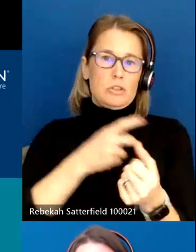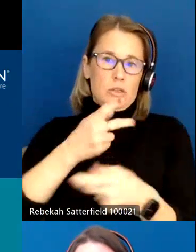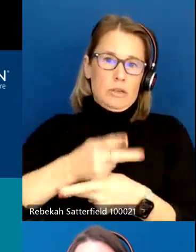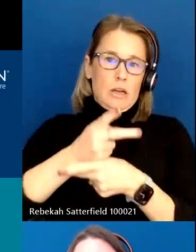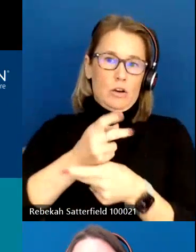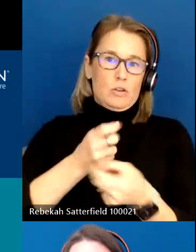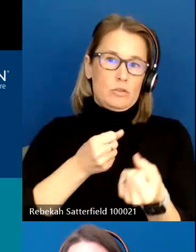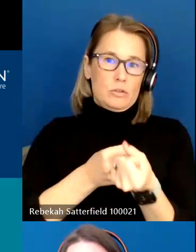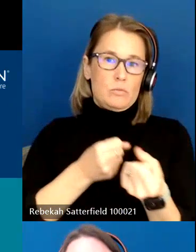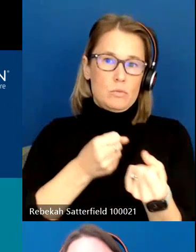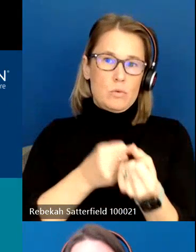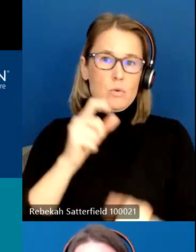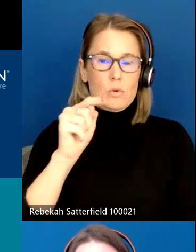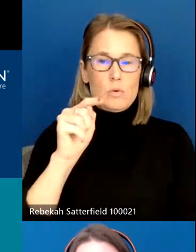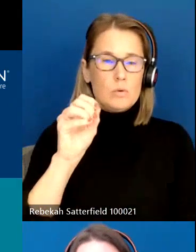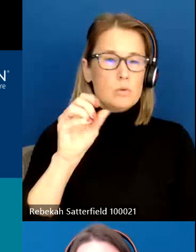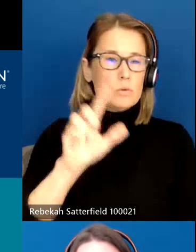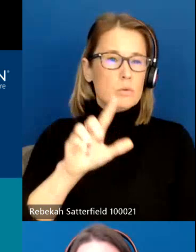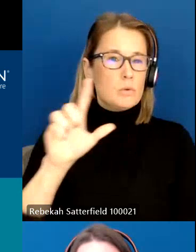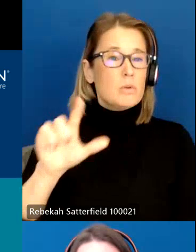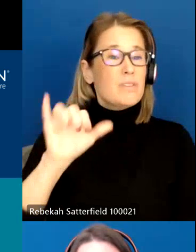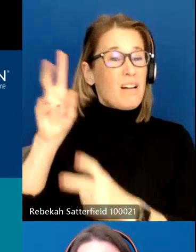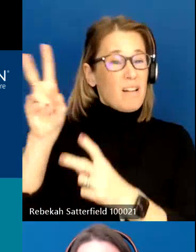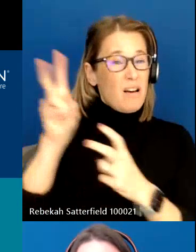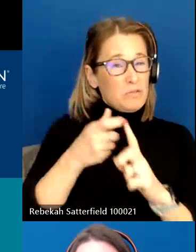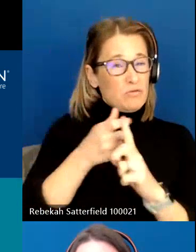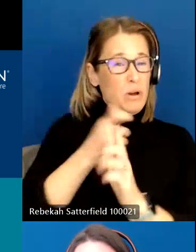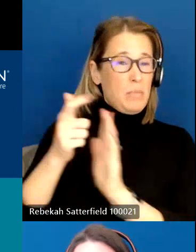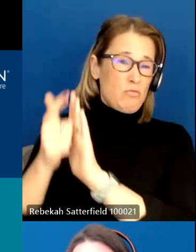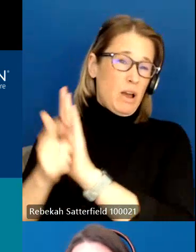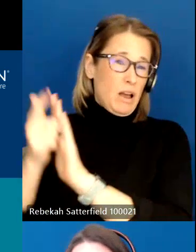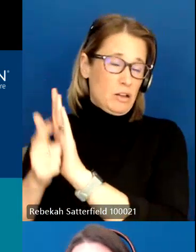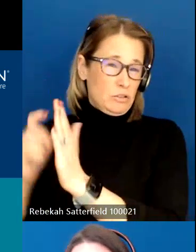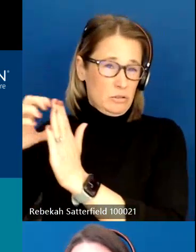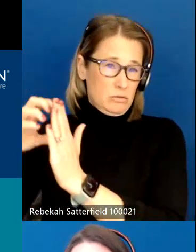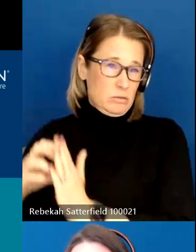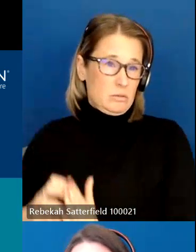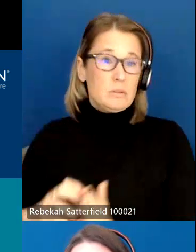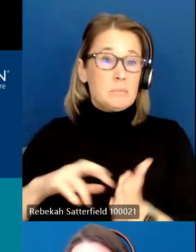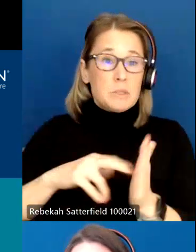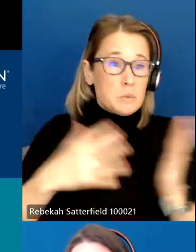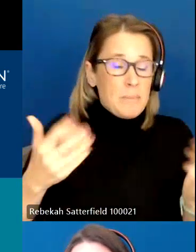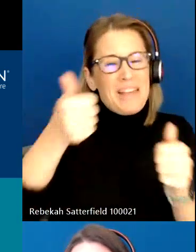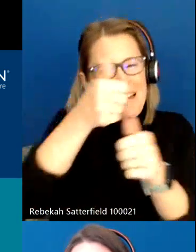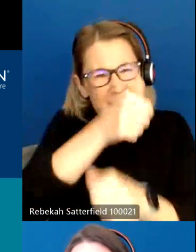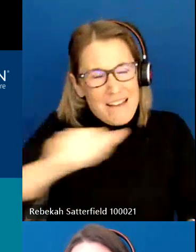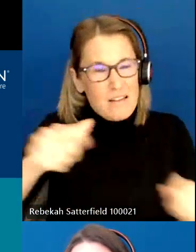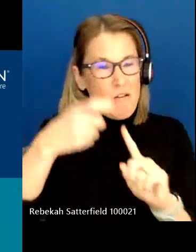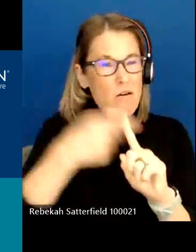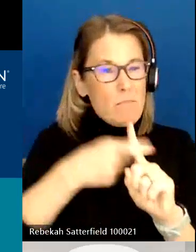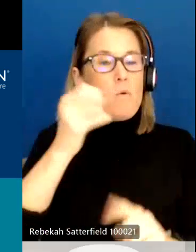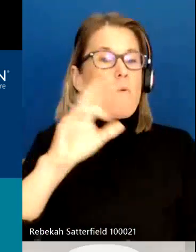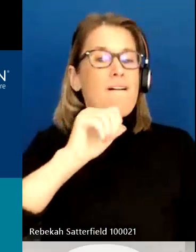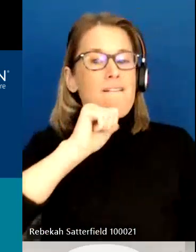the definition that comes from the regulation it is any automated or non-automated tool mechanism